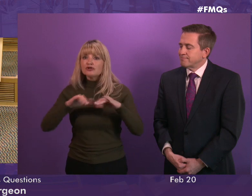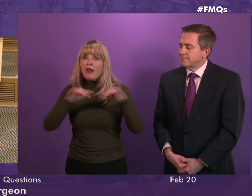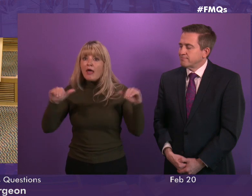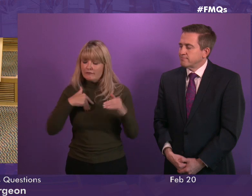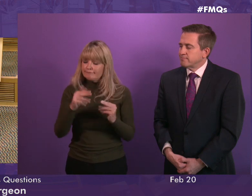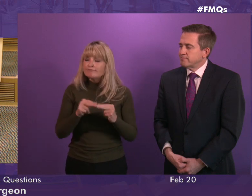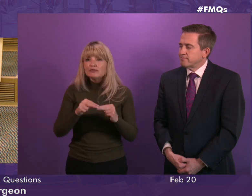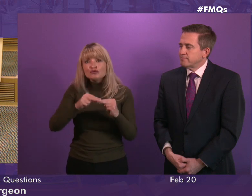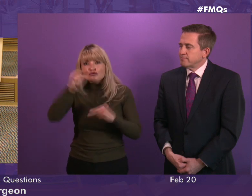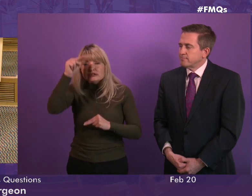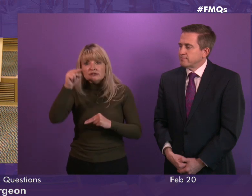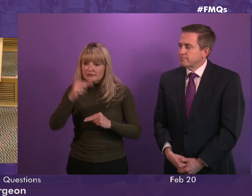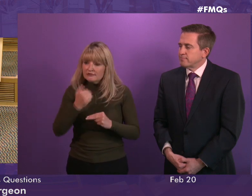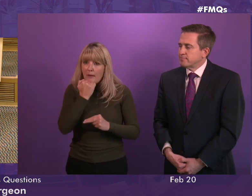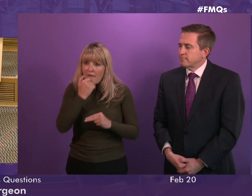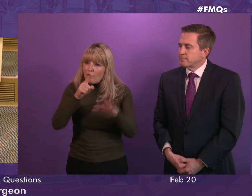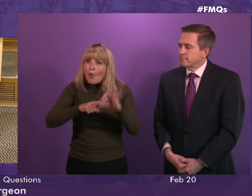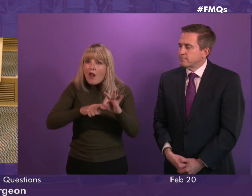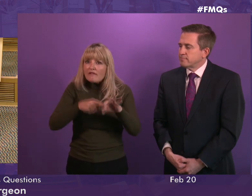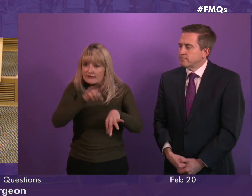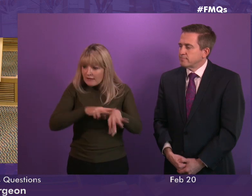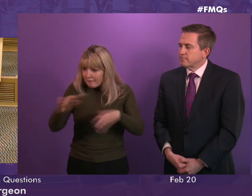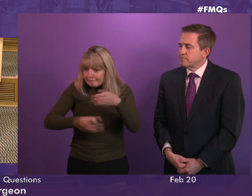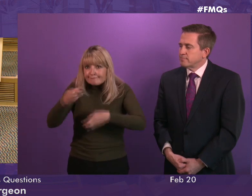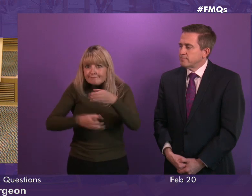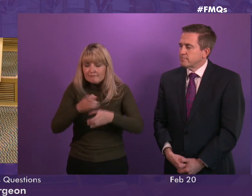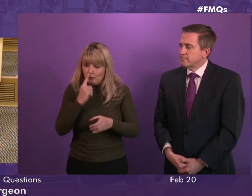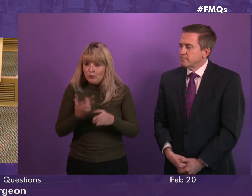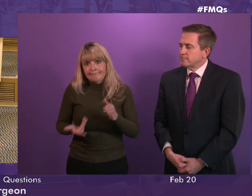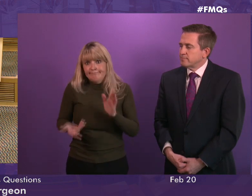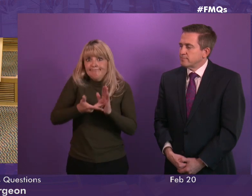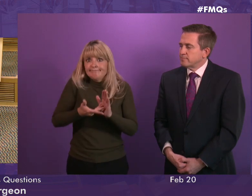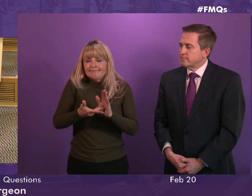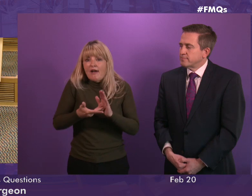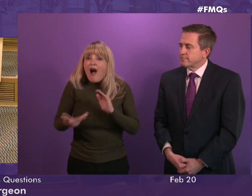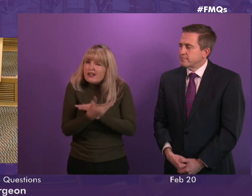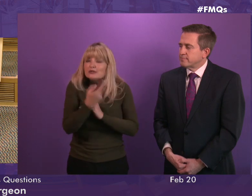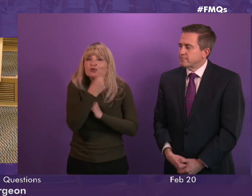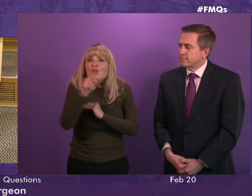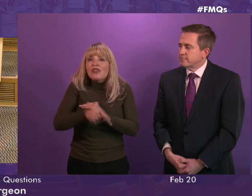staff available and we are creating just under 2,000 additional college and university places.